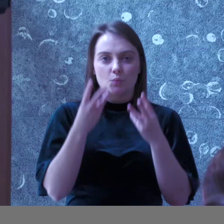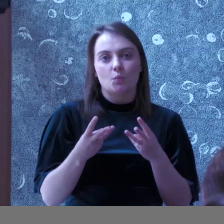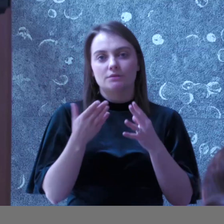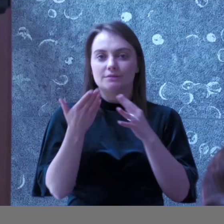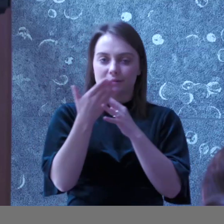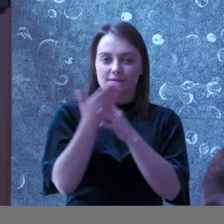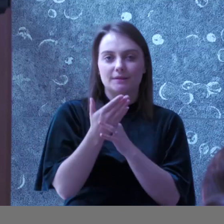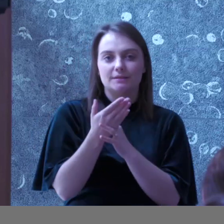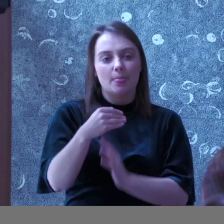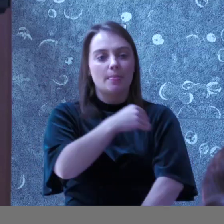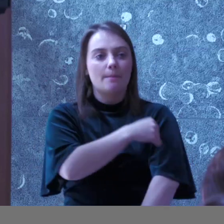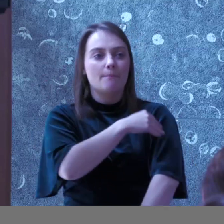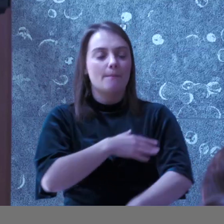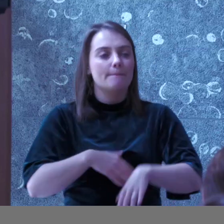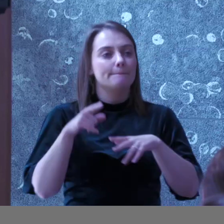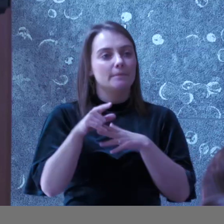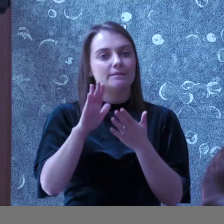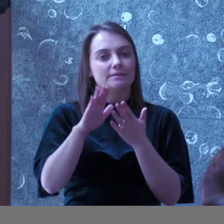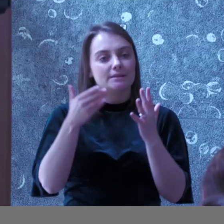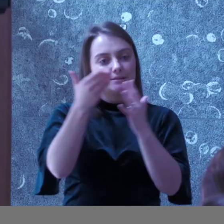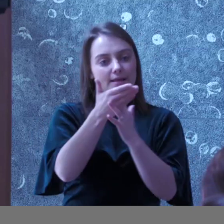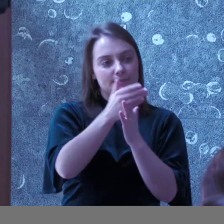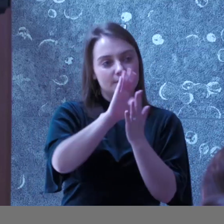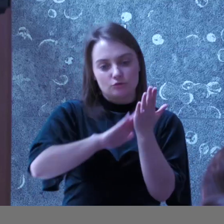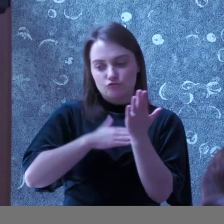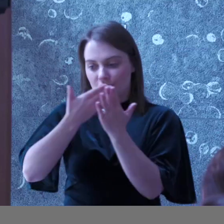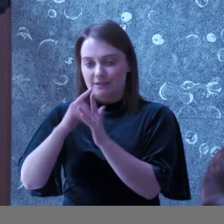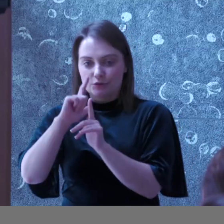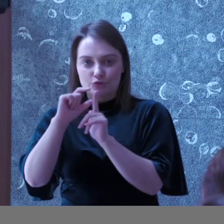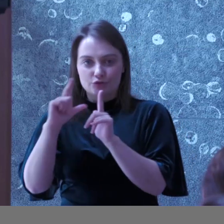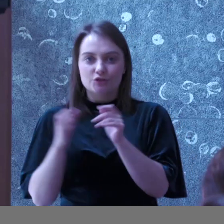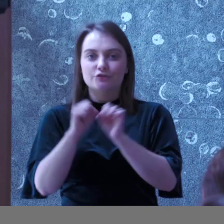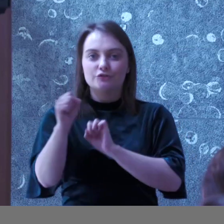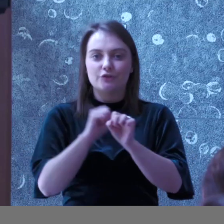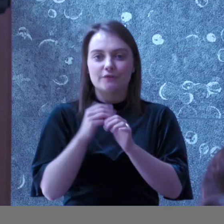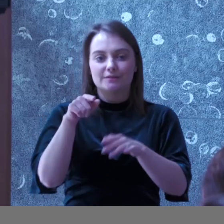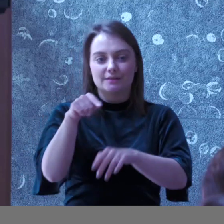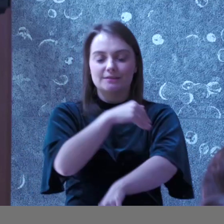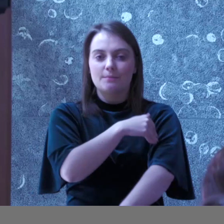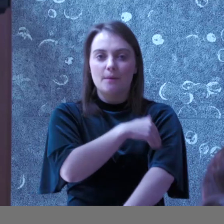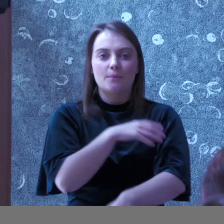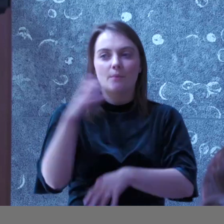is when we're translating into digital services and involving people outside of the design realm